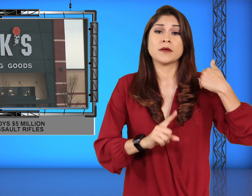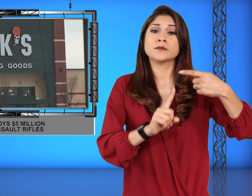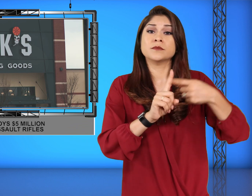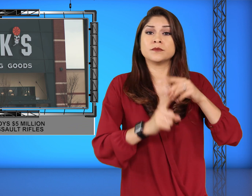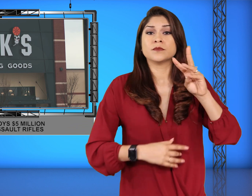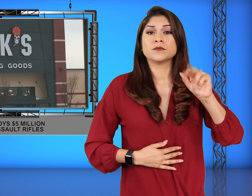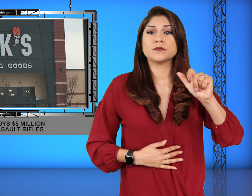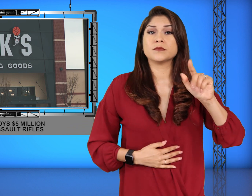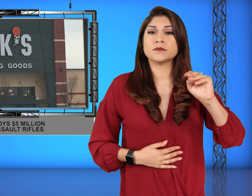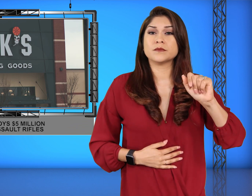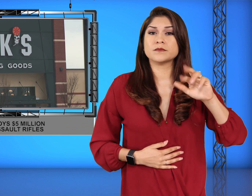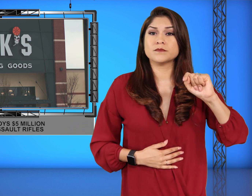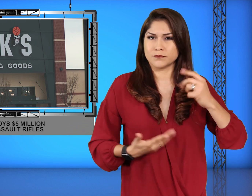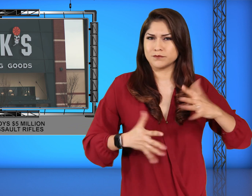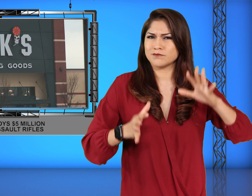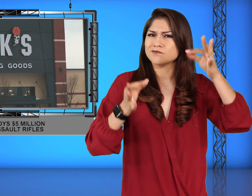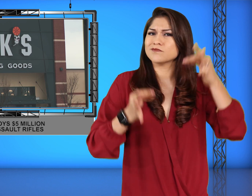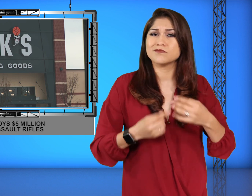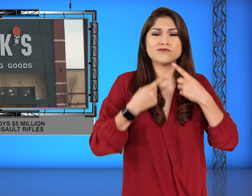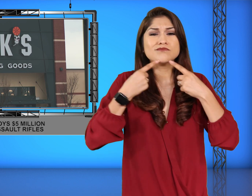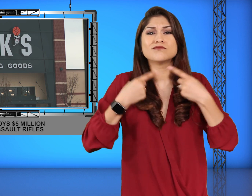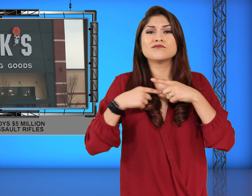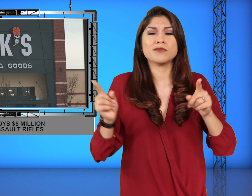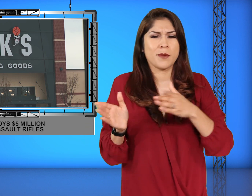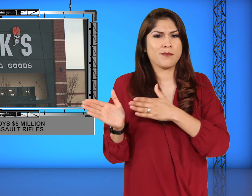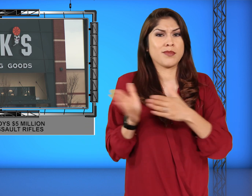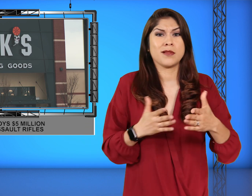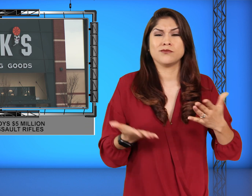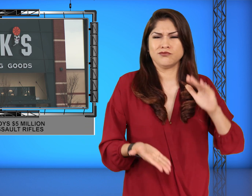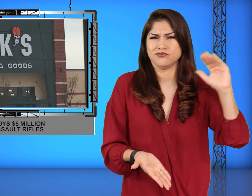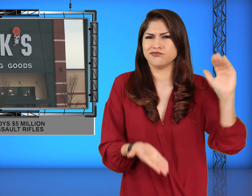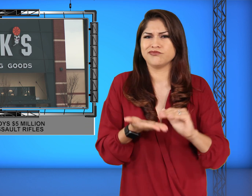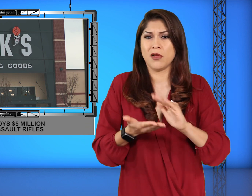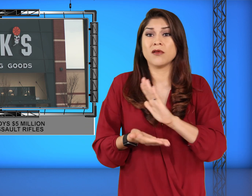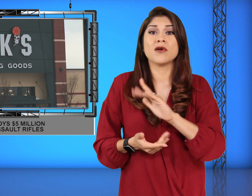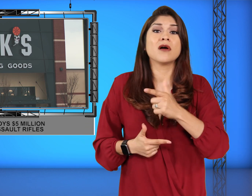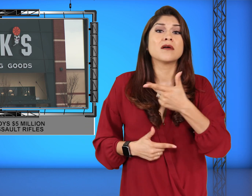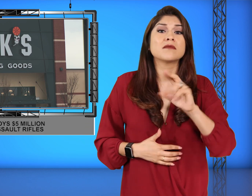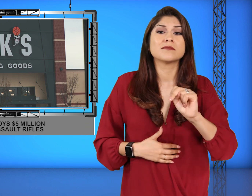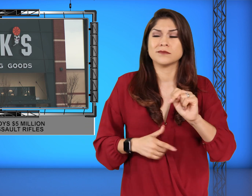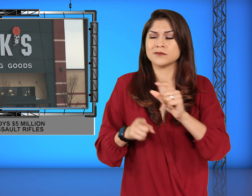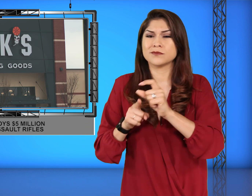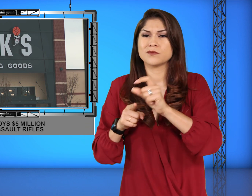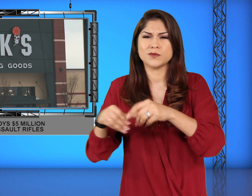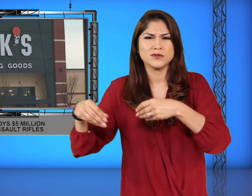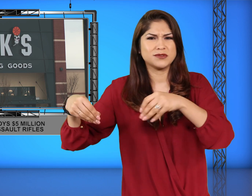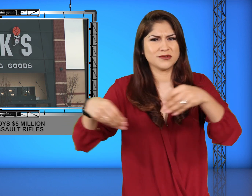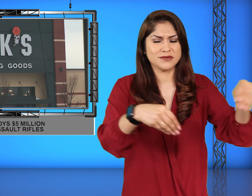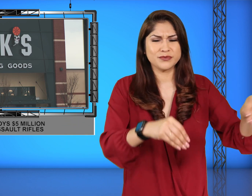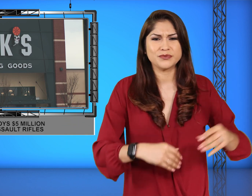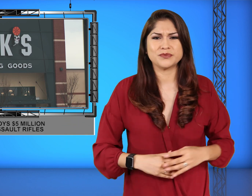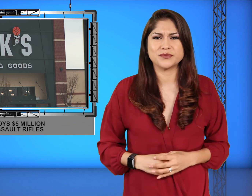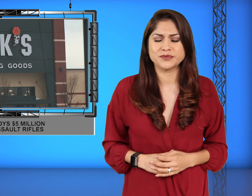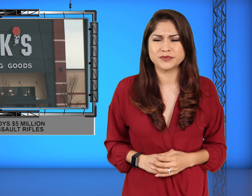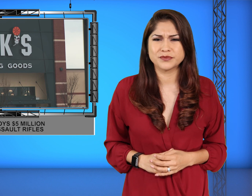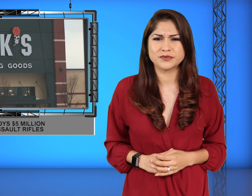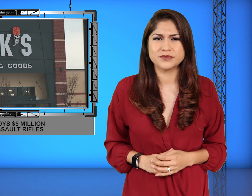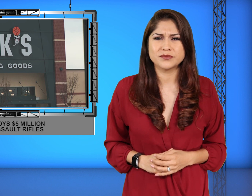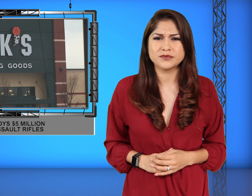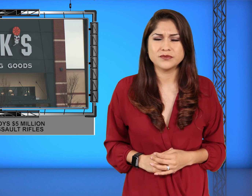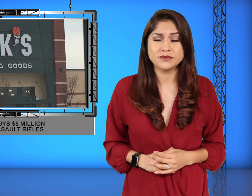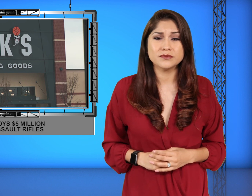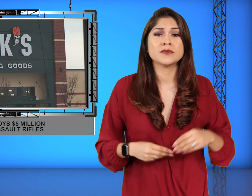Walmart announced last month that it would reduce its gun and ammunition sales.